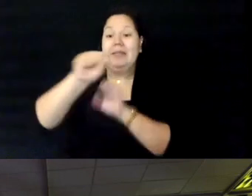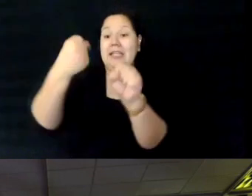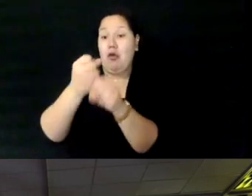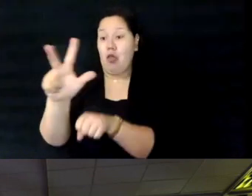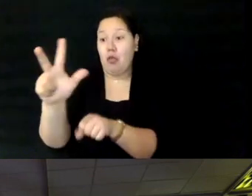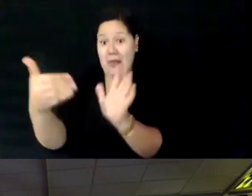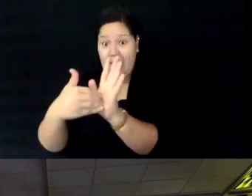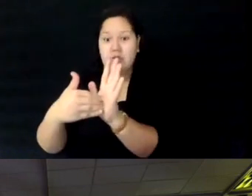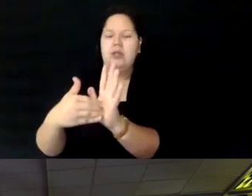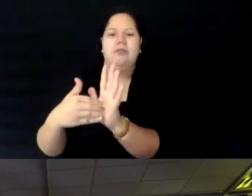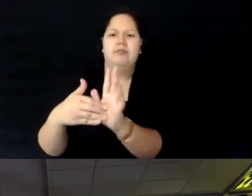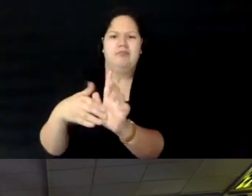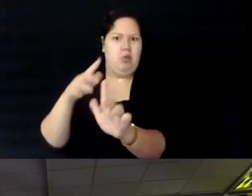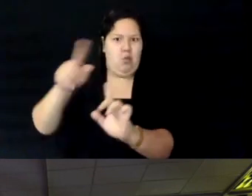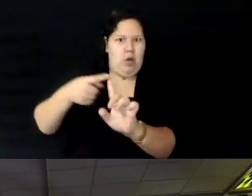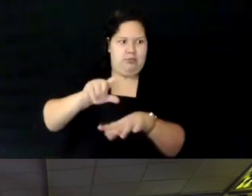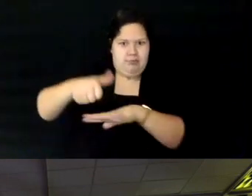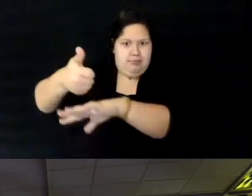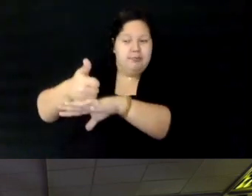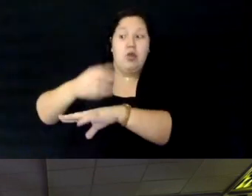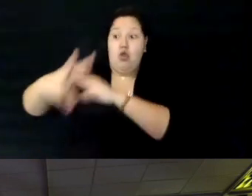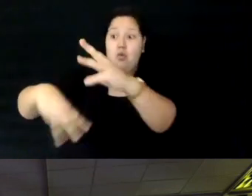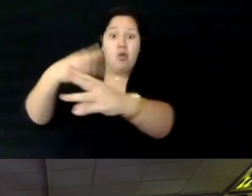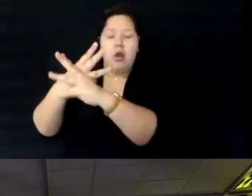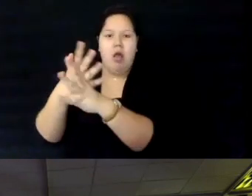the world is completely void of organic material, and so